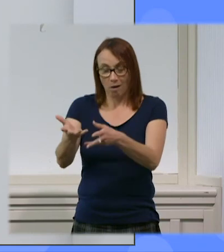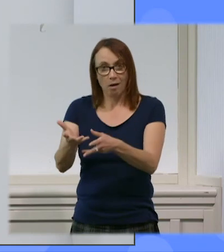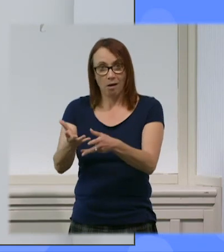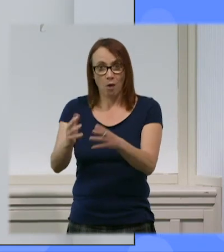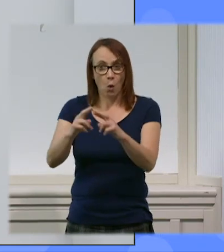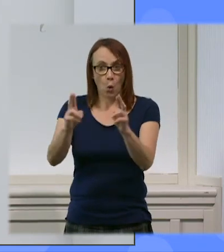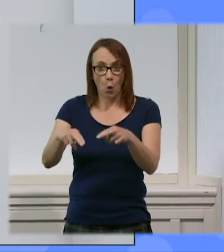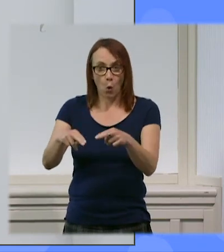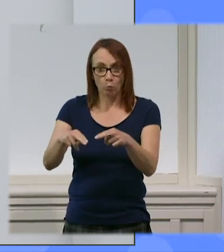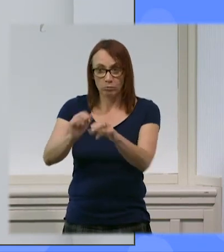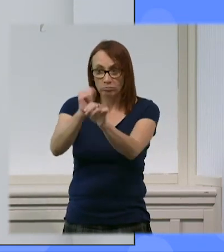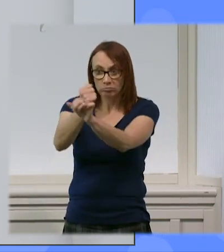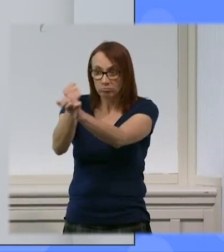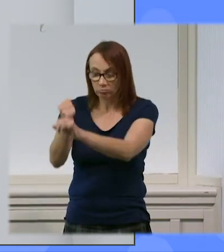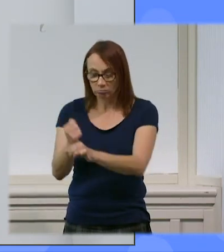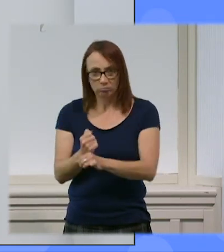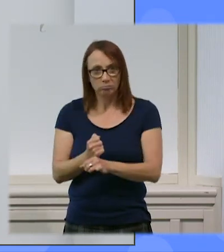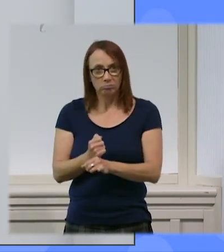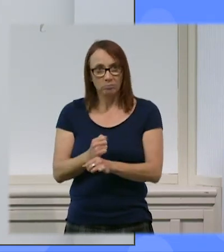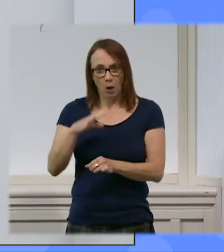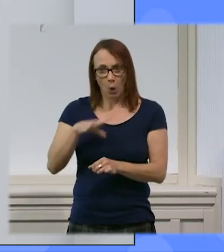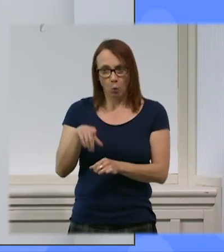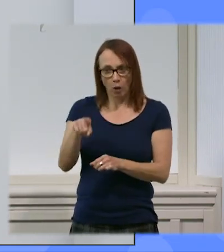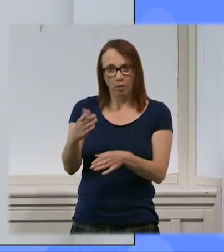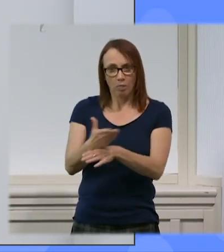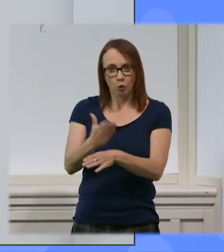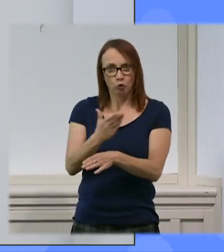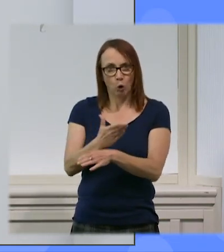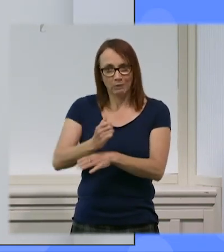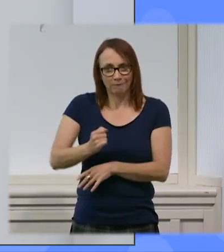skills and the jobs are going to people across Scotland how do we ensure that